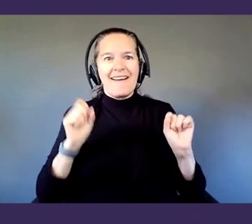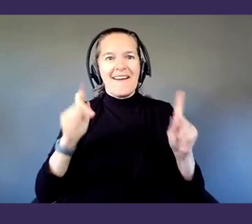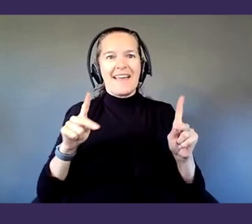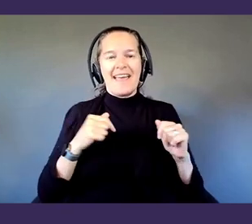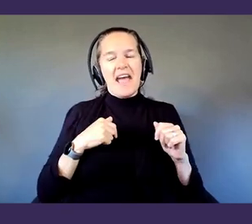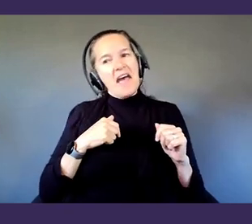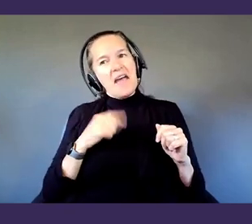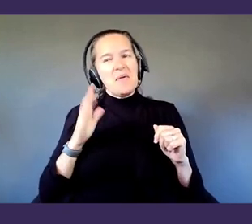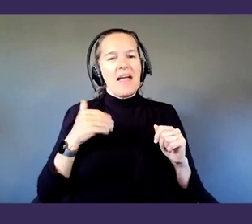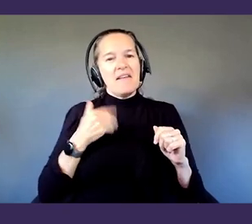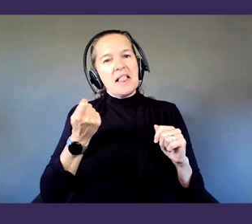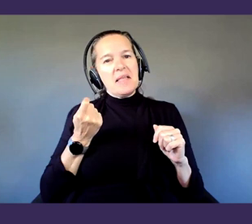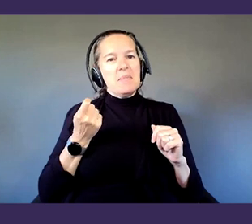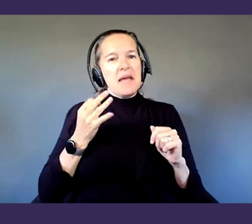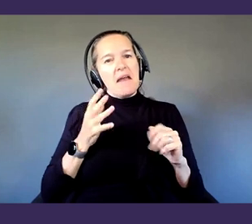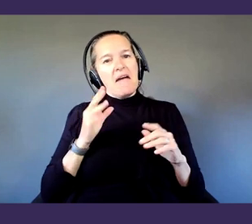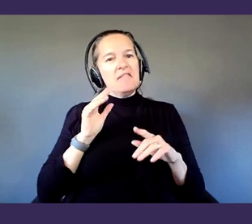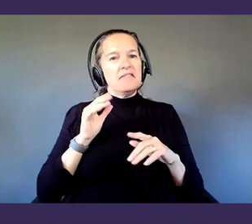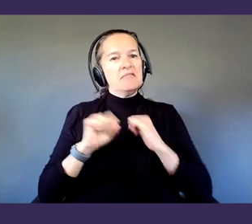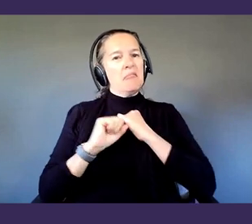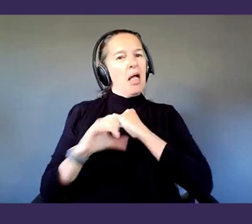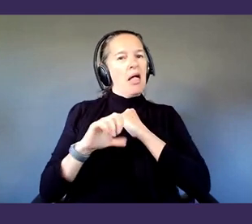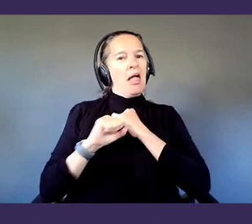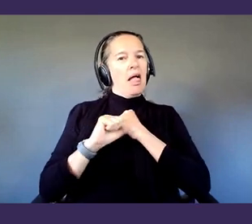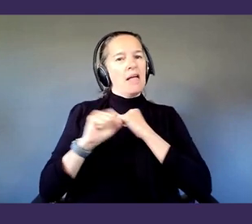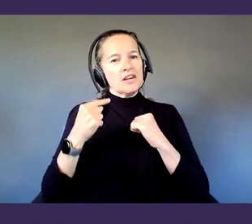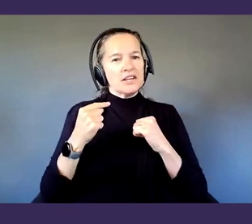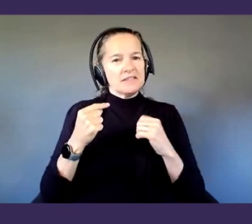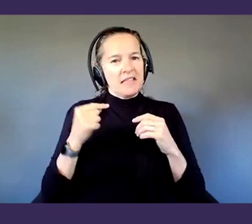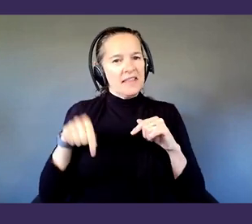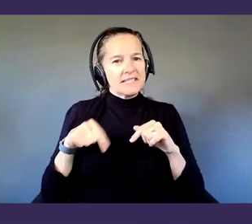if you will, but you would call our intake line